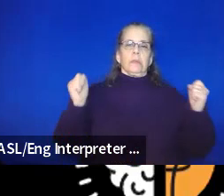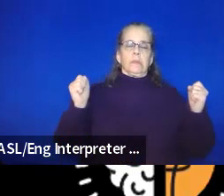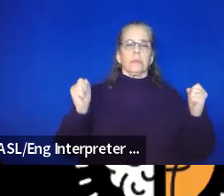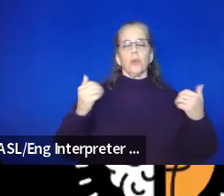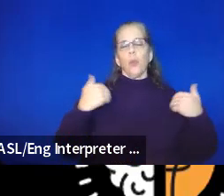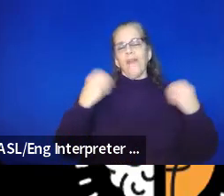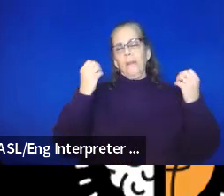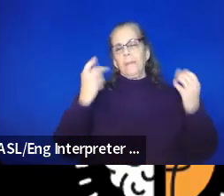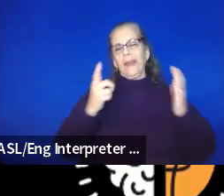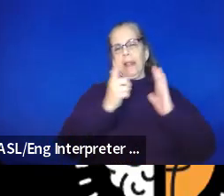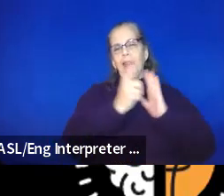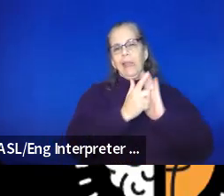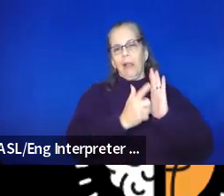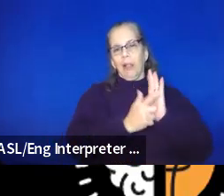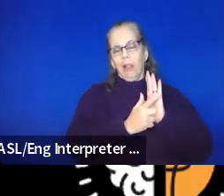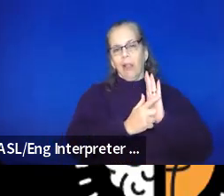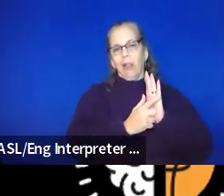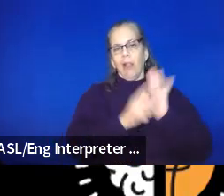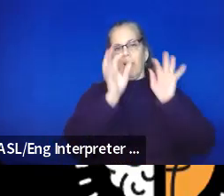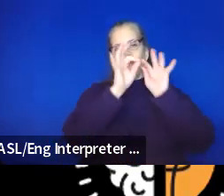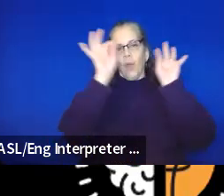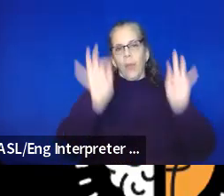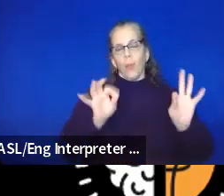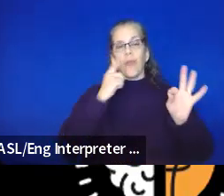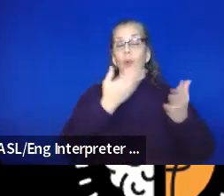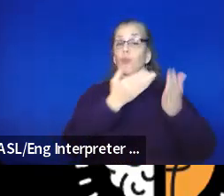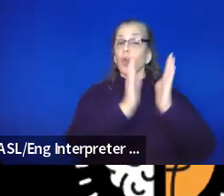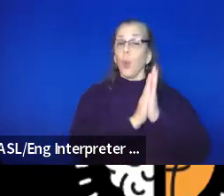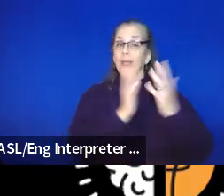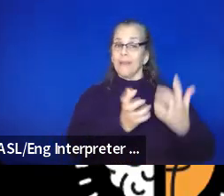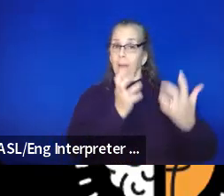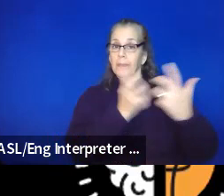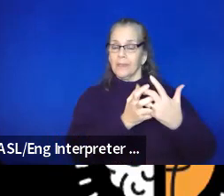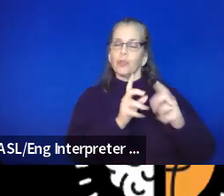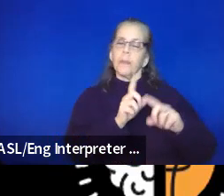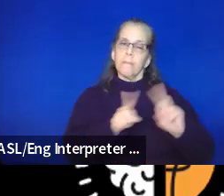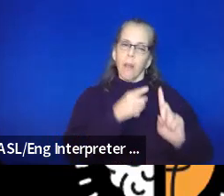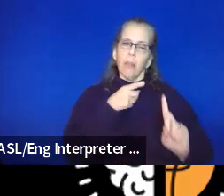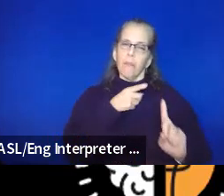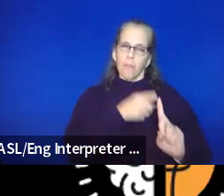for requesting accommodations, but really, what it comes down to is one person is making